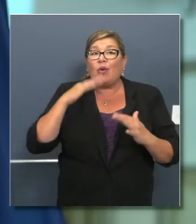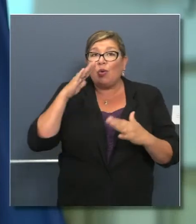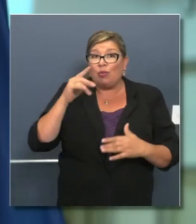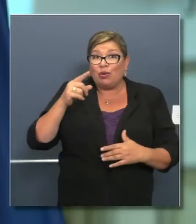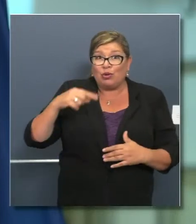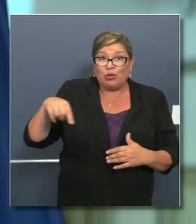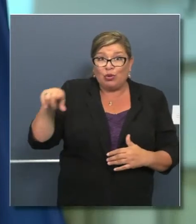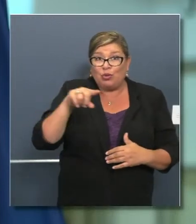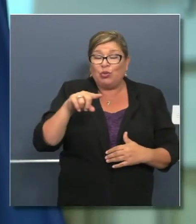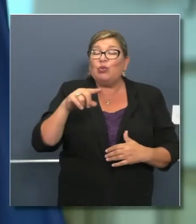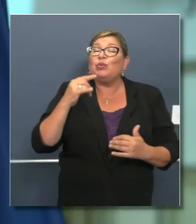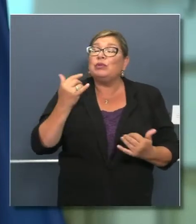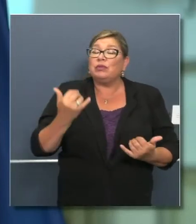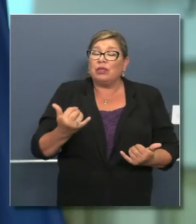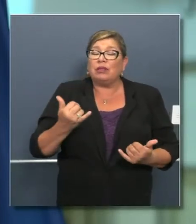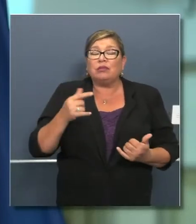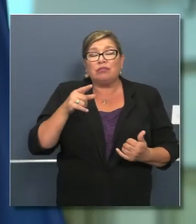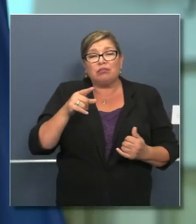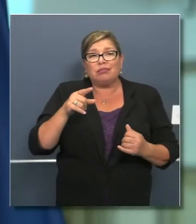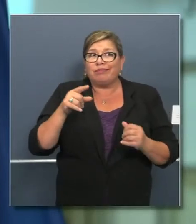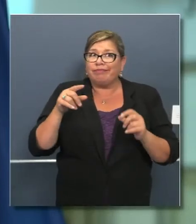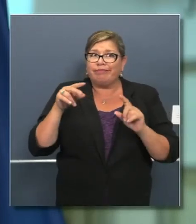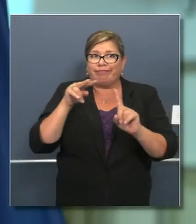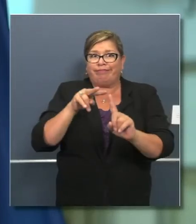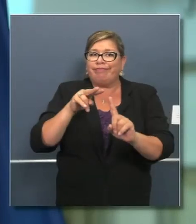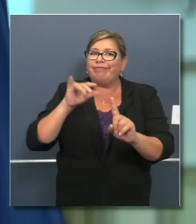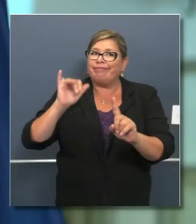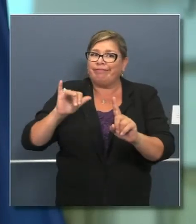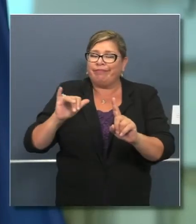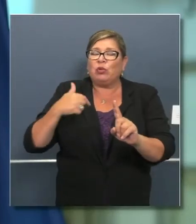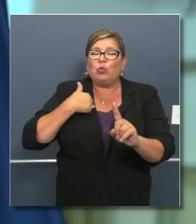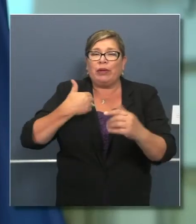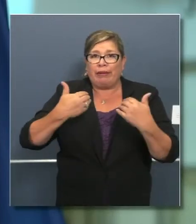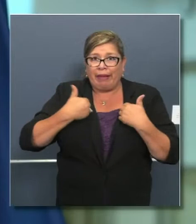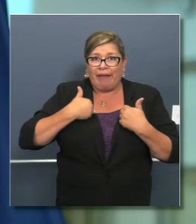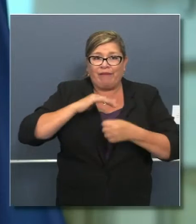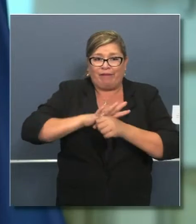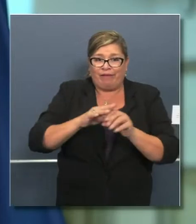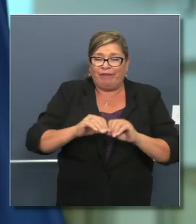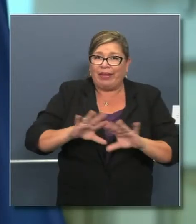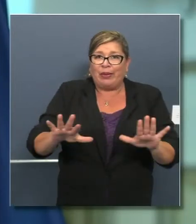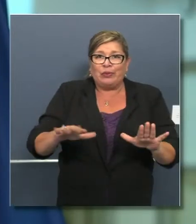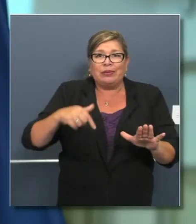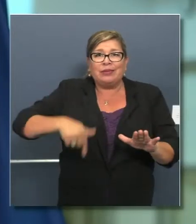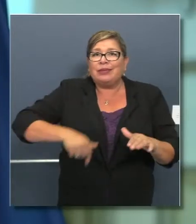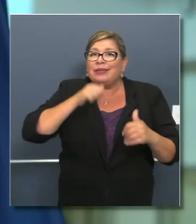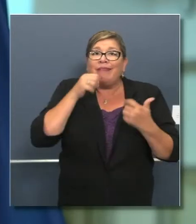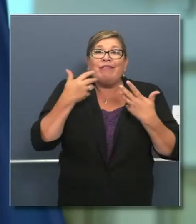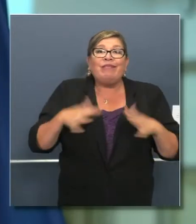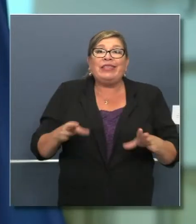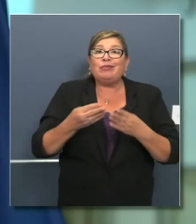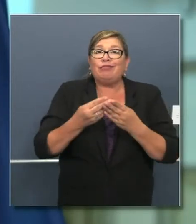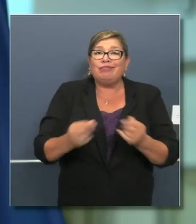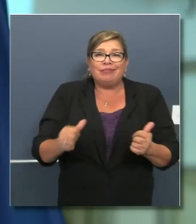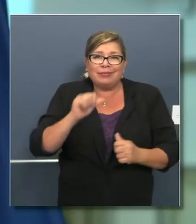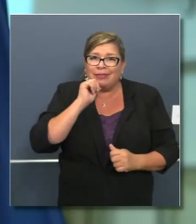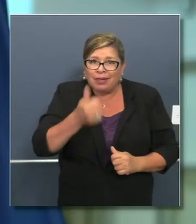in tune with the fact that we have a virus we are not out of the first wave this virus is virulent